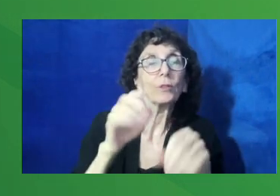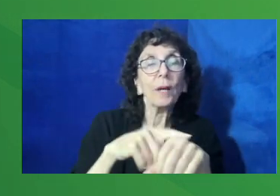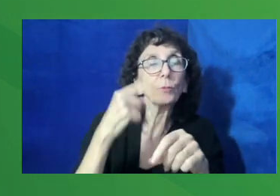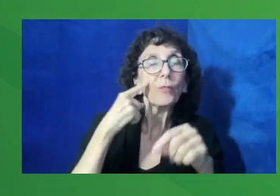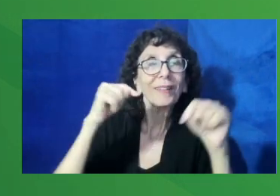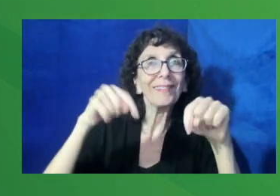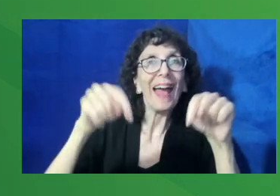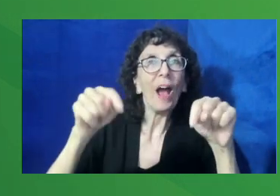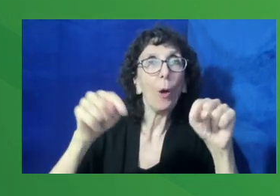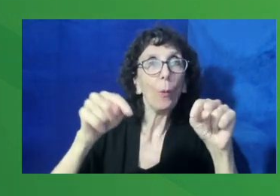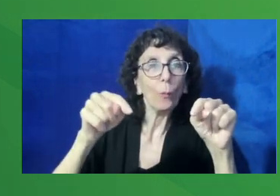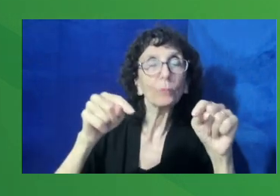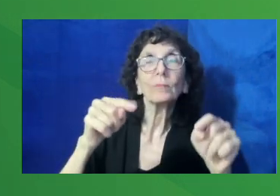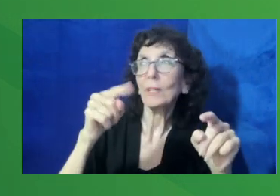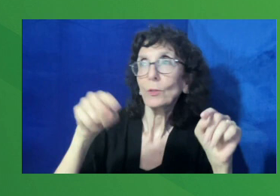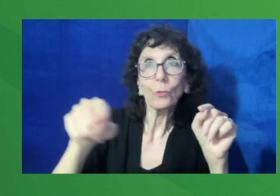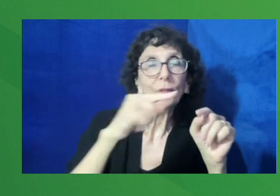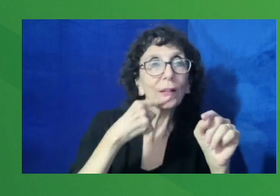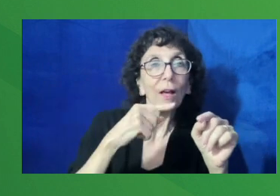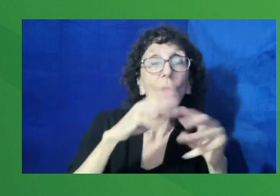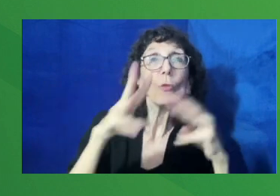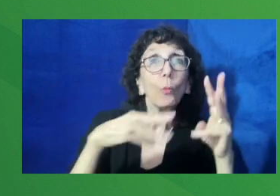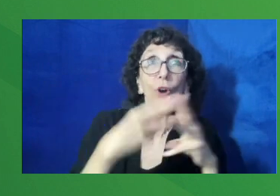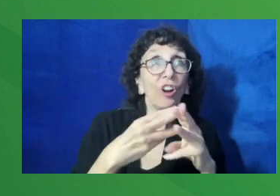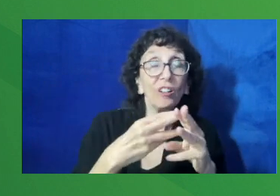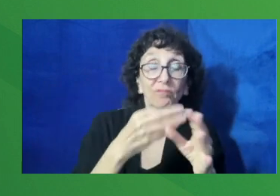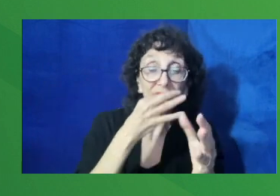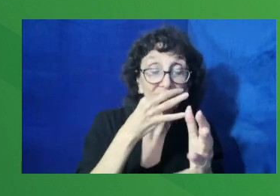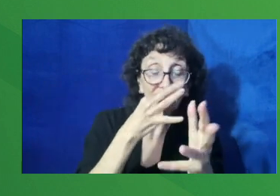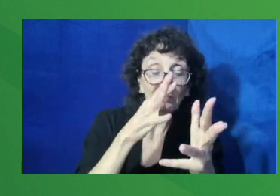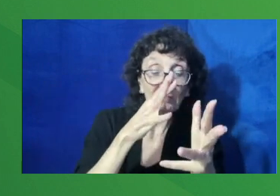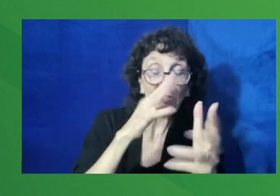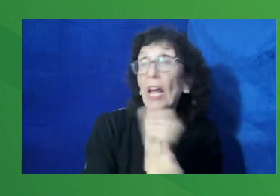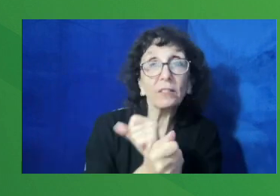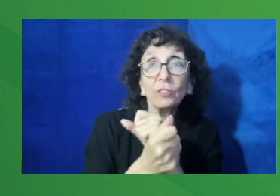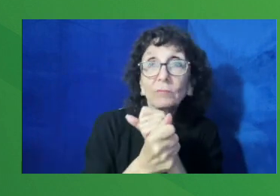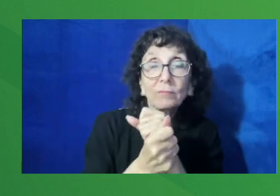has said. But the world is gonna change and we need to help our students figure out what their